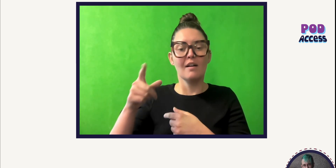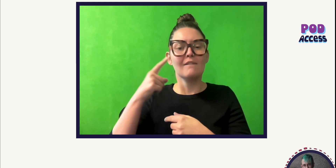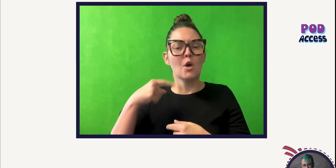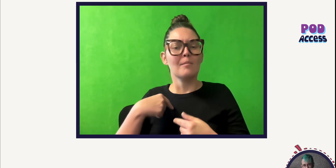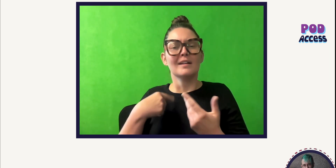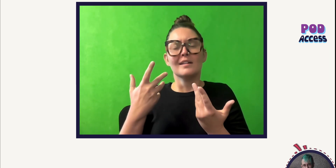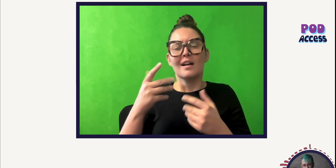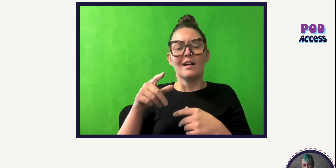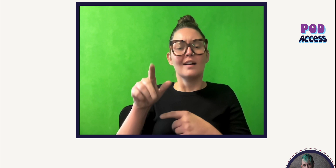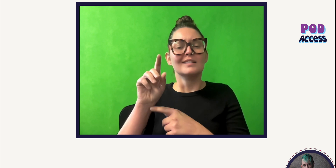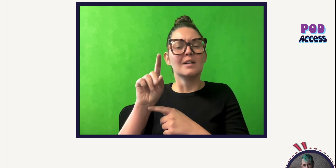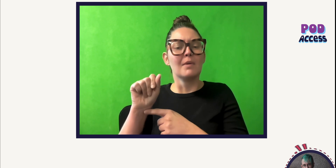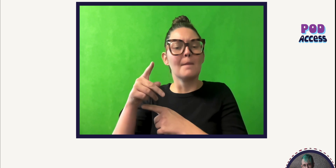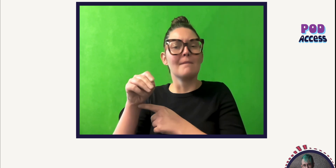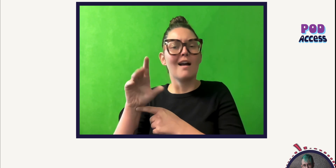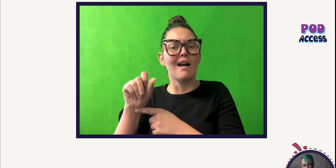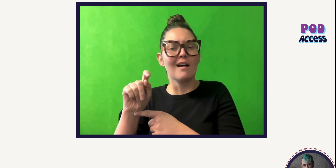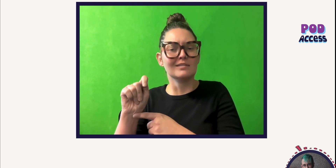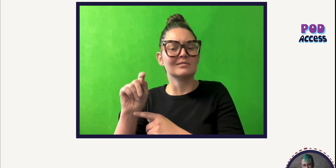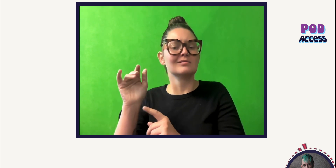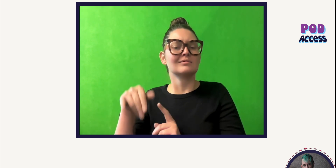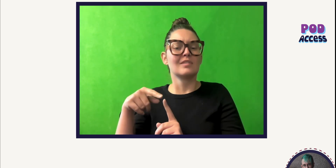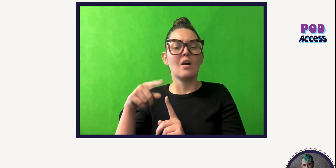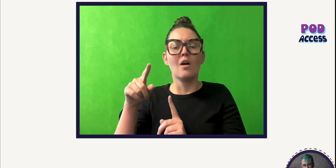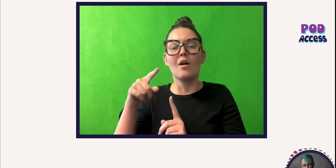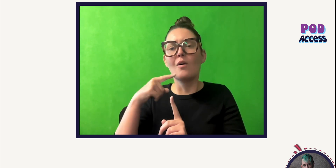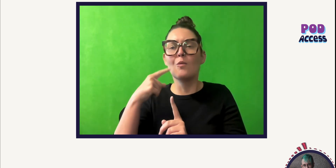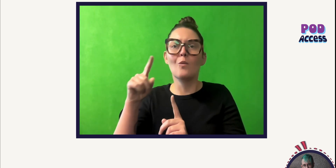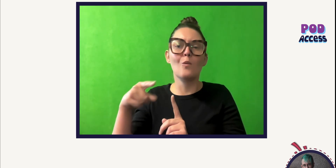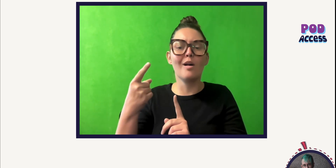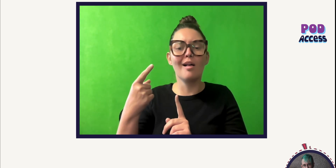ENDEVER*: [via AAC device] For me, I think for a disability podcast, say it only has